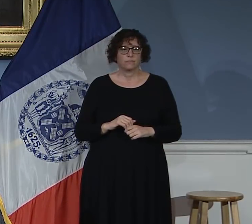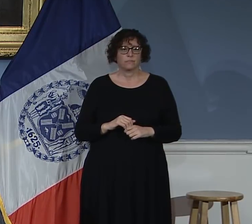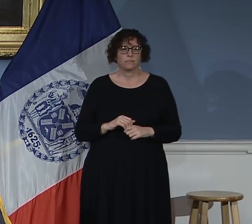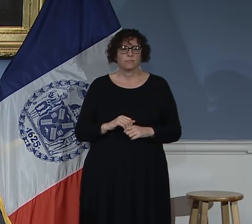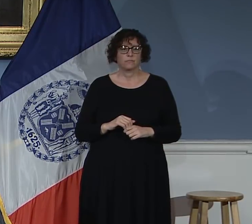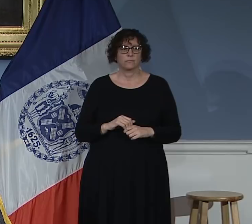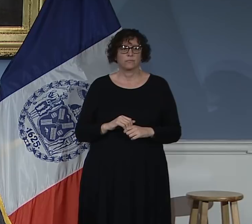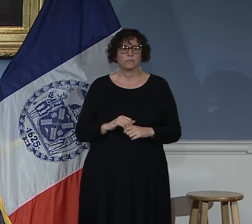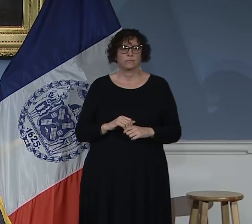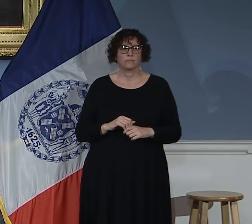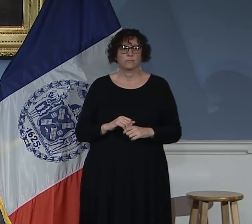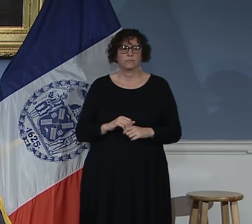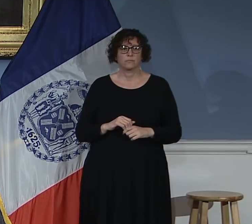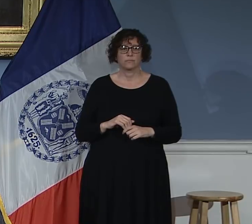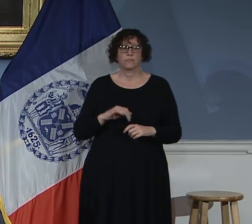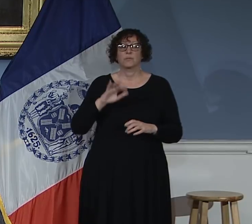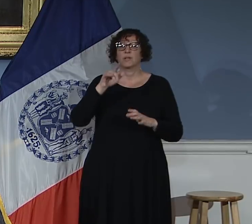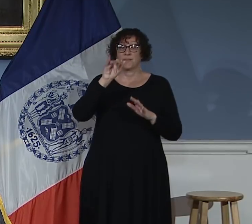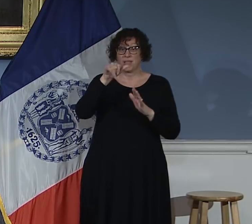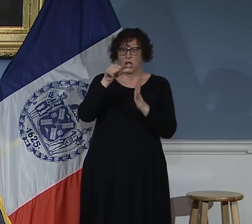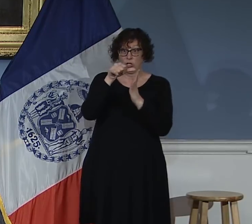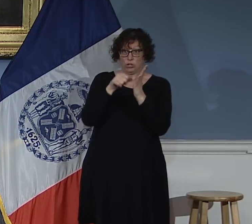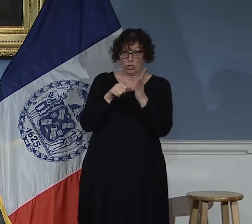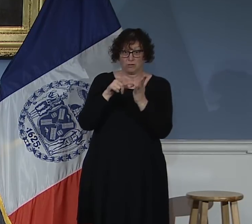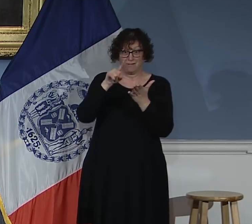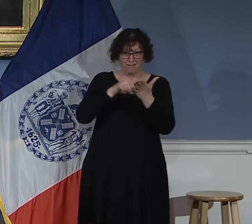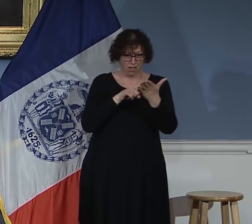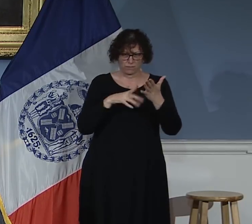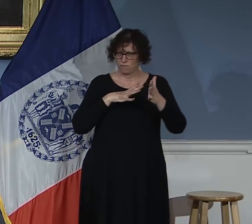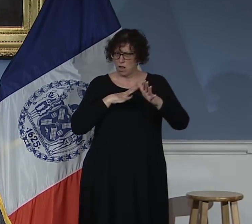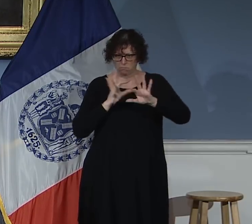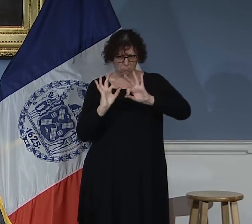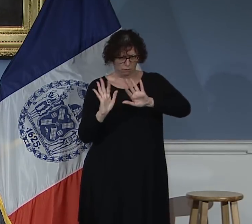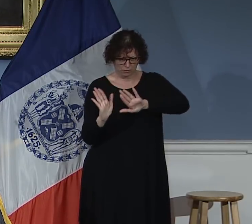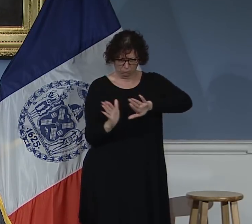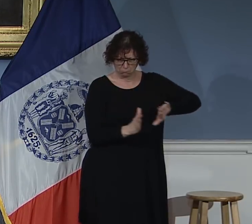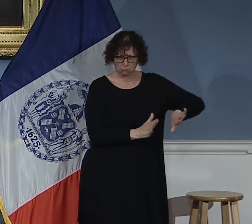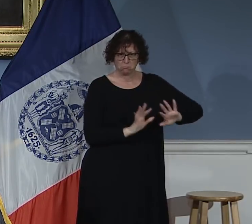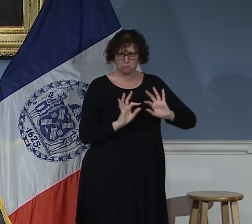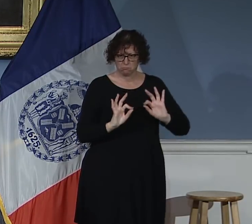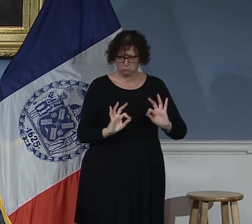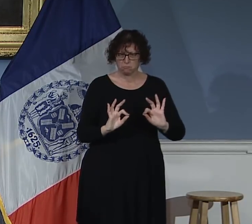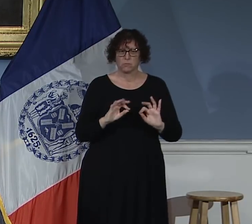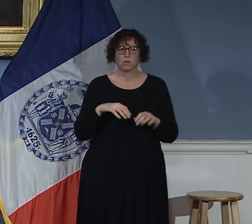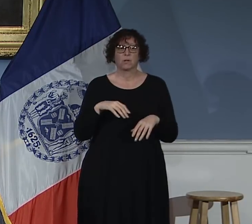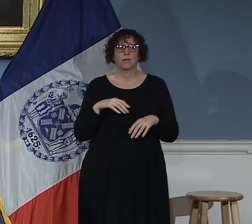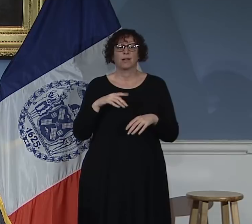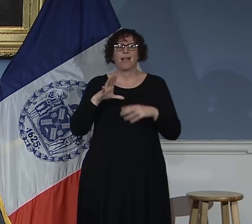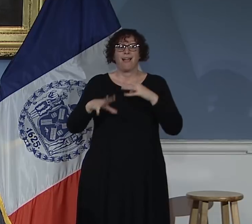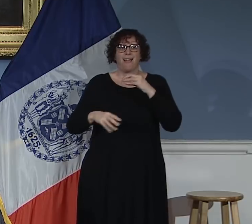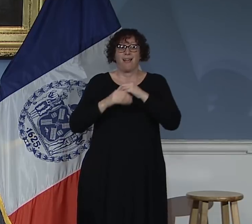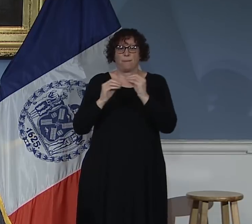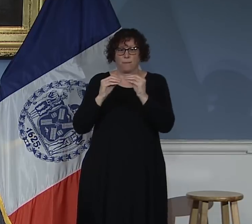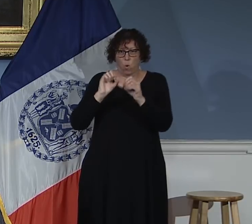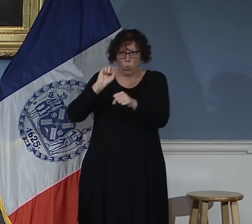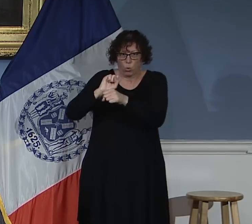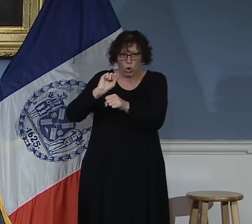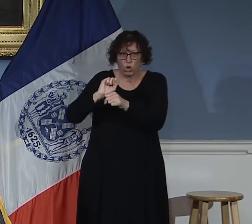JUST THE POWER OF GETTING RID OF THE ELECTIVE SURGERIES AND GETTING THE EARLY